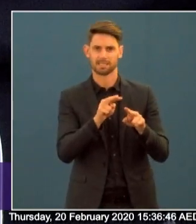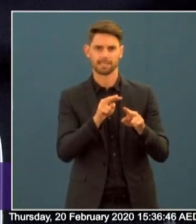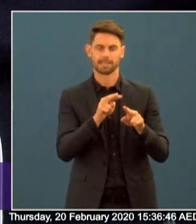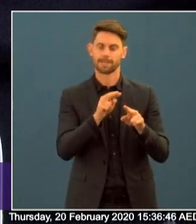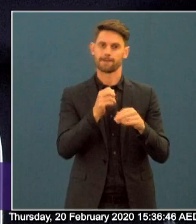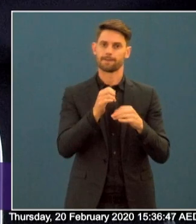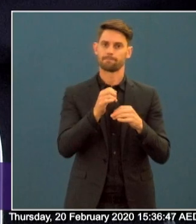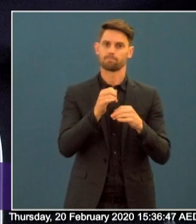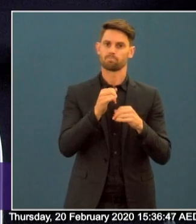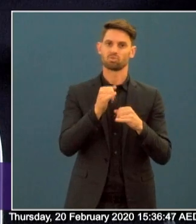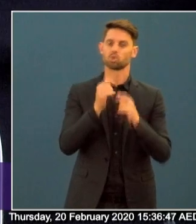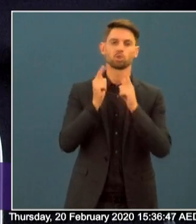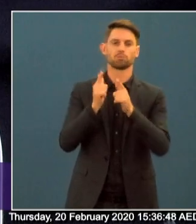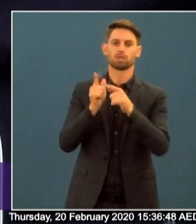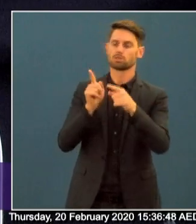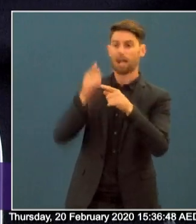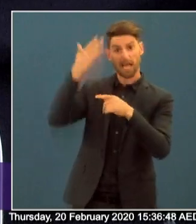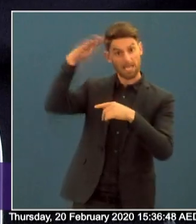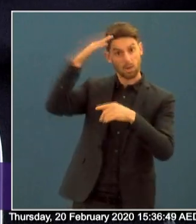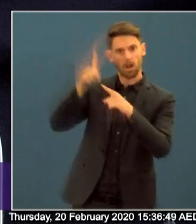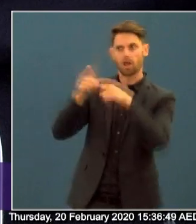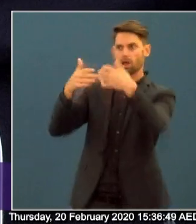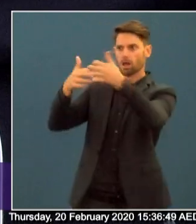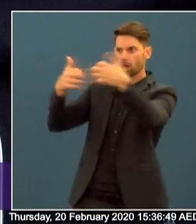dominating the adult medical specialist workforce.